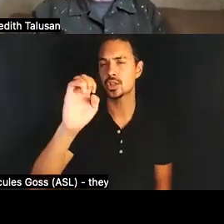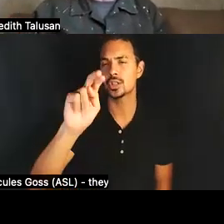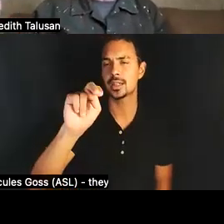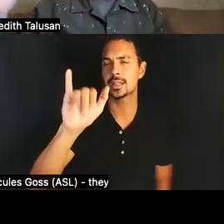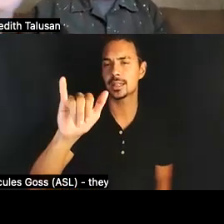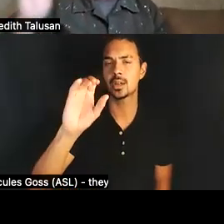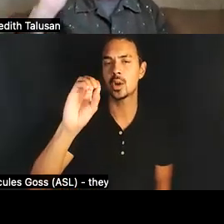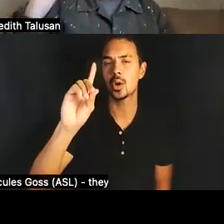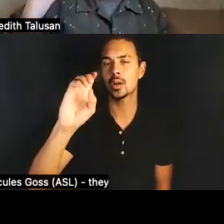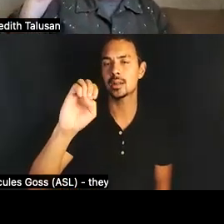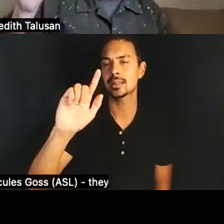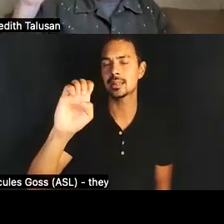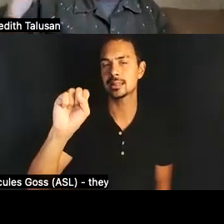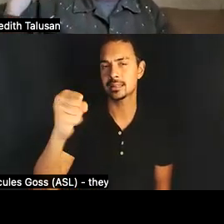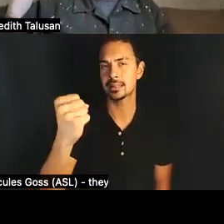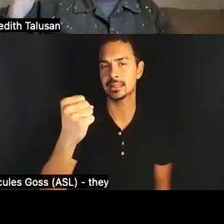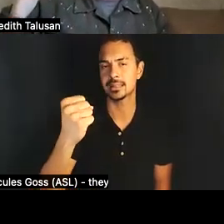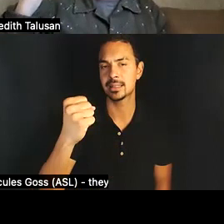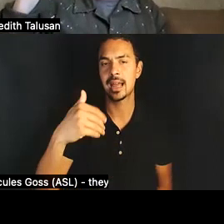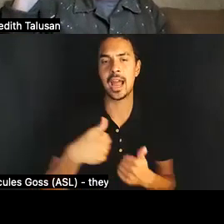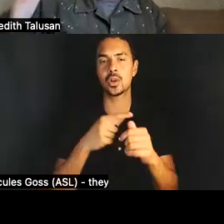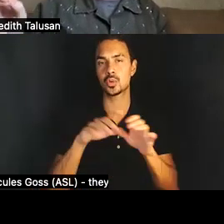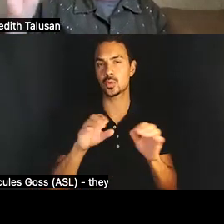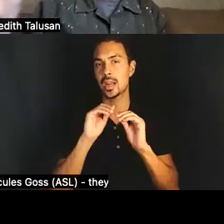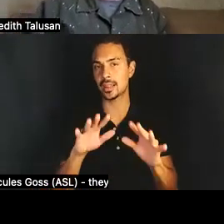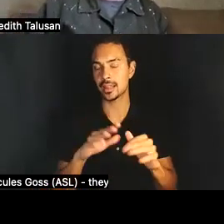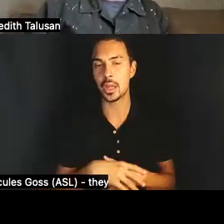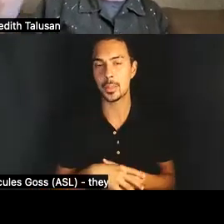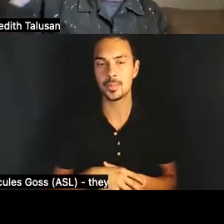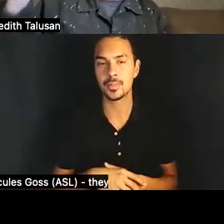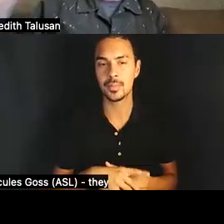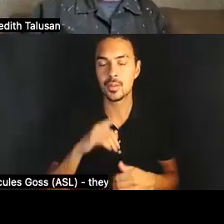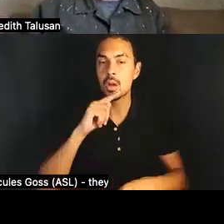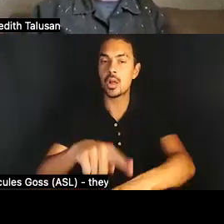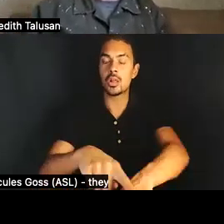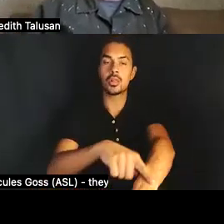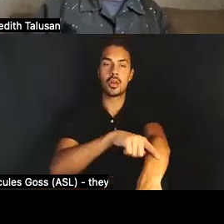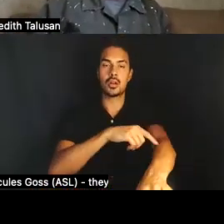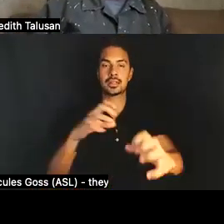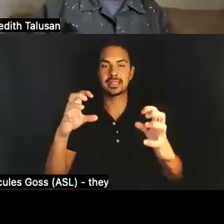thing about it, is I highly recommend actually Jenny Odell's How to Do Nothing in relationship to this.